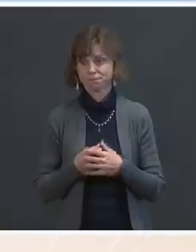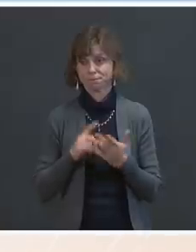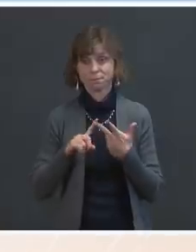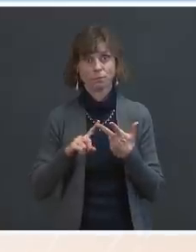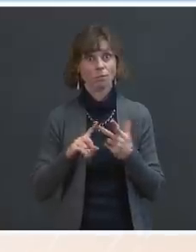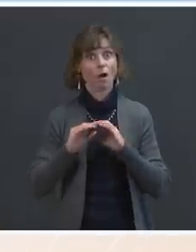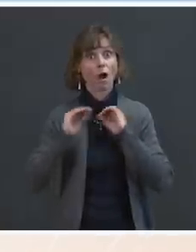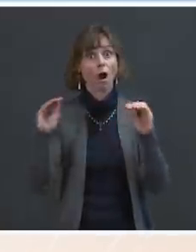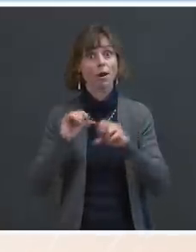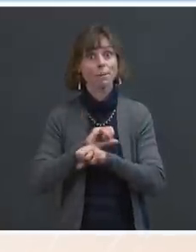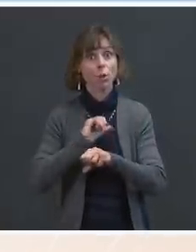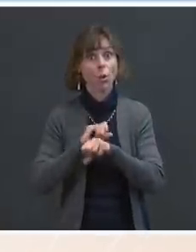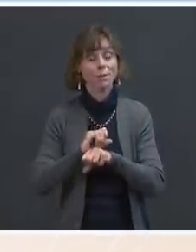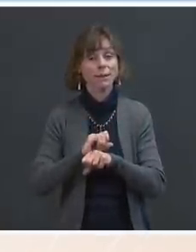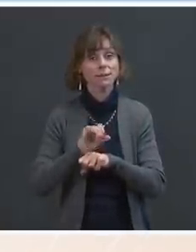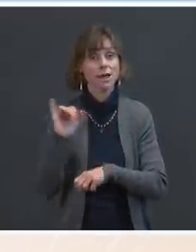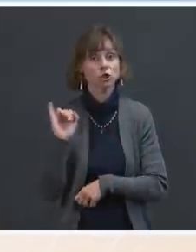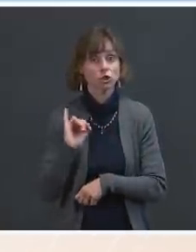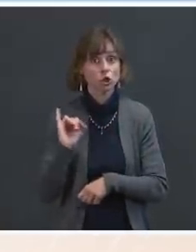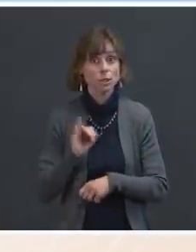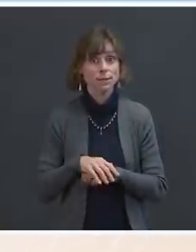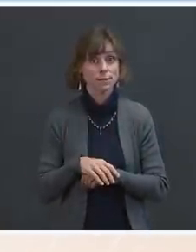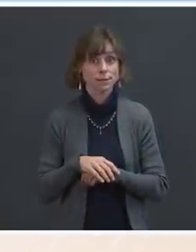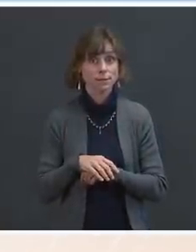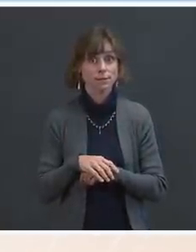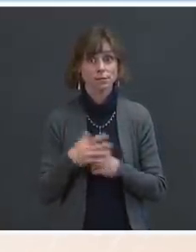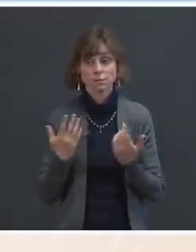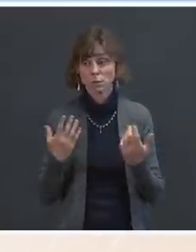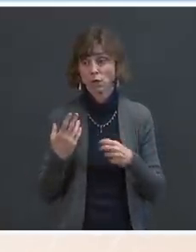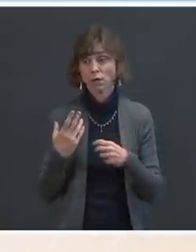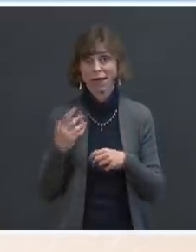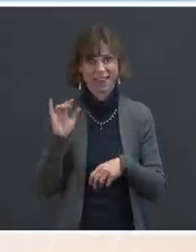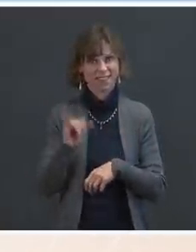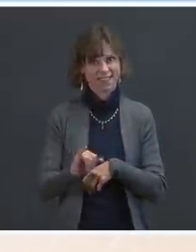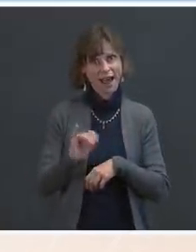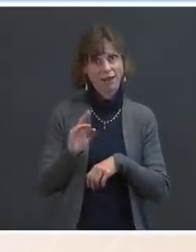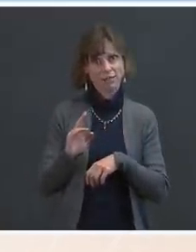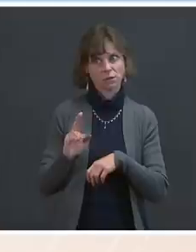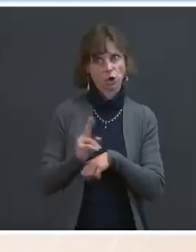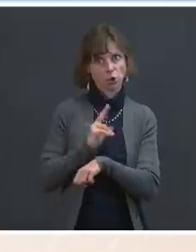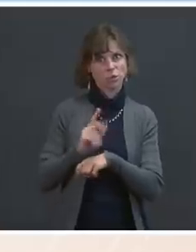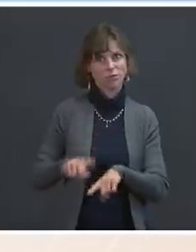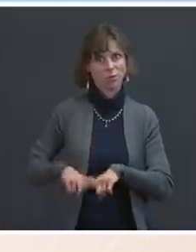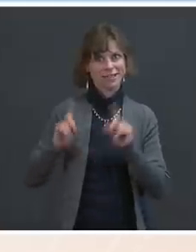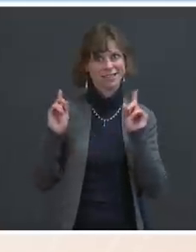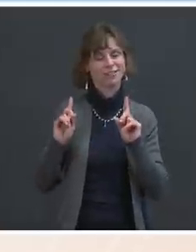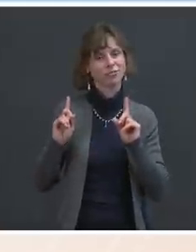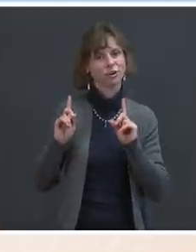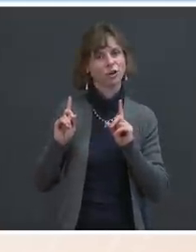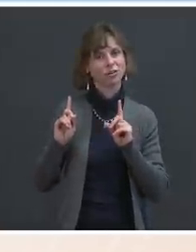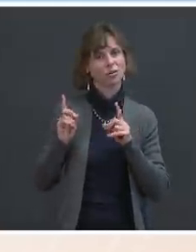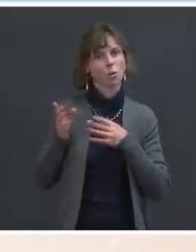which obviously is applied through different mechanisms. So I -- there are pieces of this that are just going to be implemented over time,